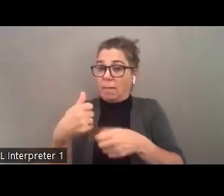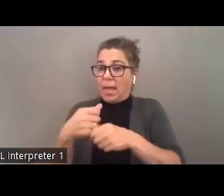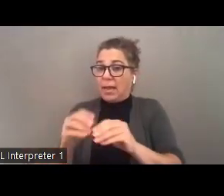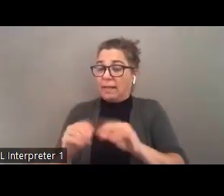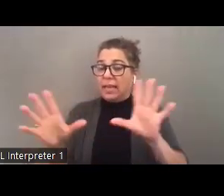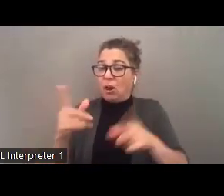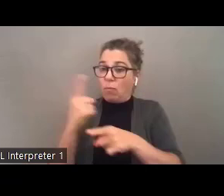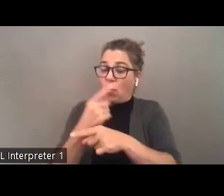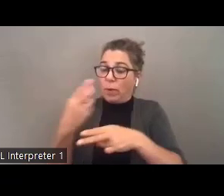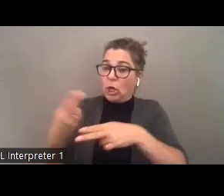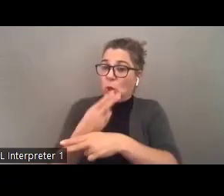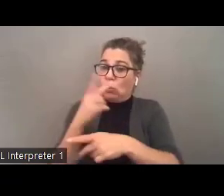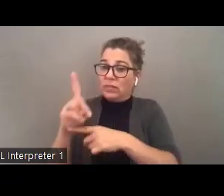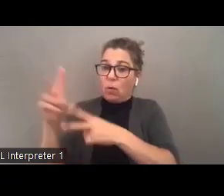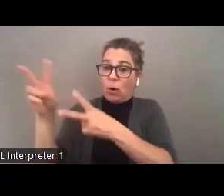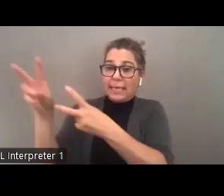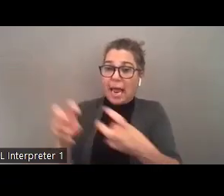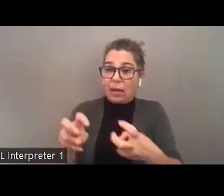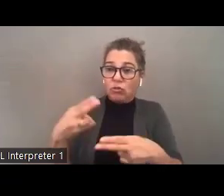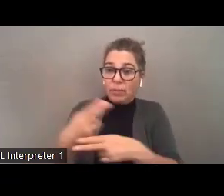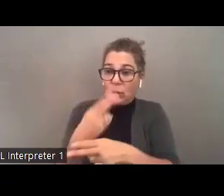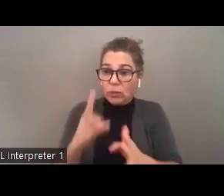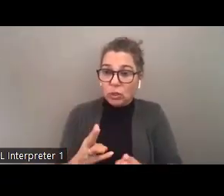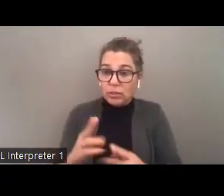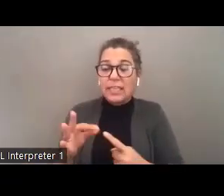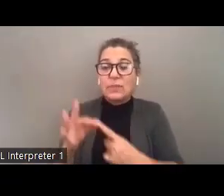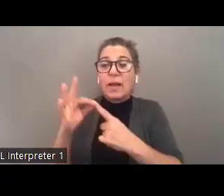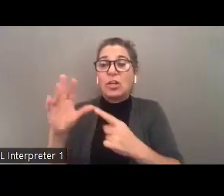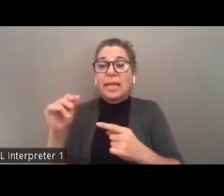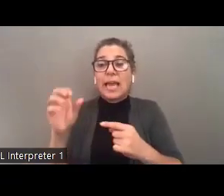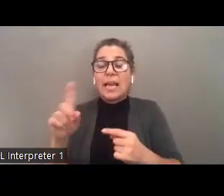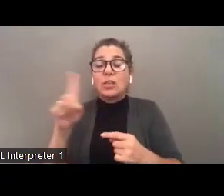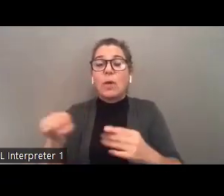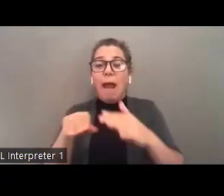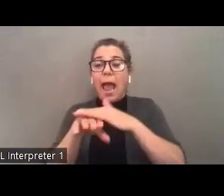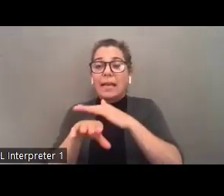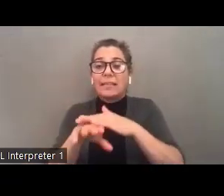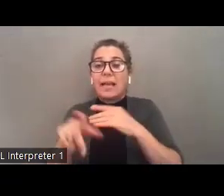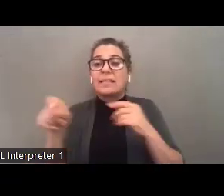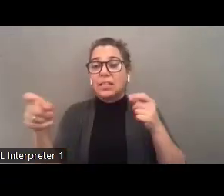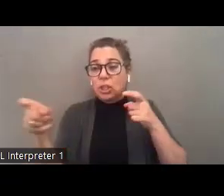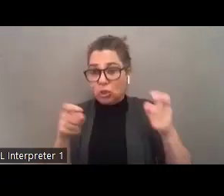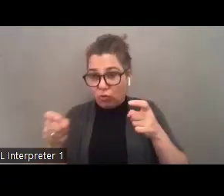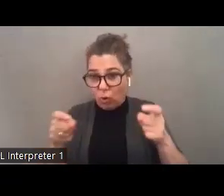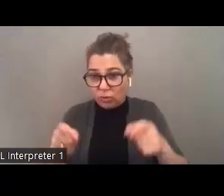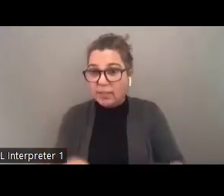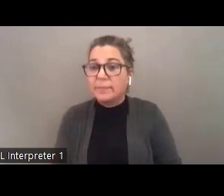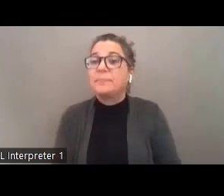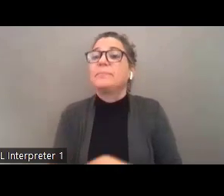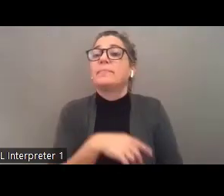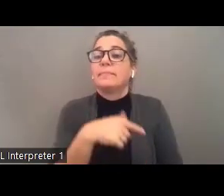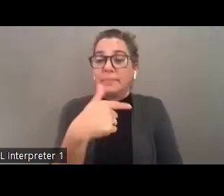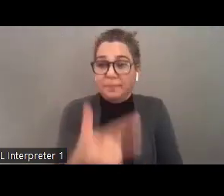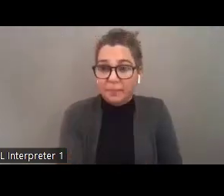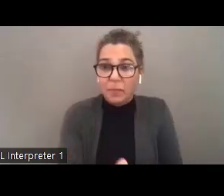uses for downstream users, especially in cases where access is controlled. We've provided a few elements